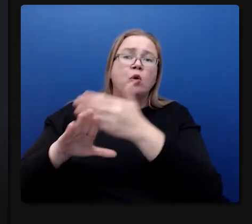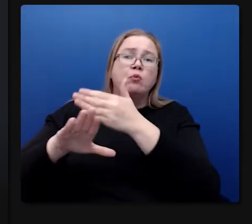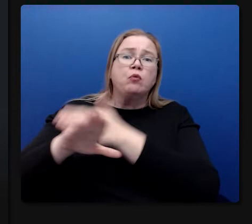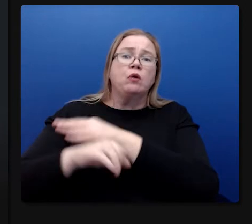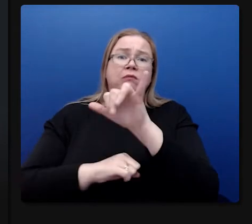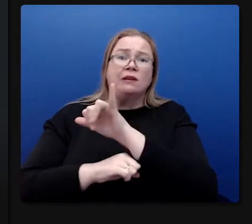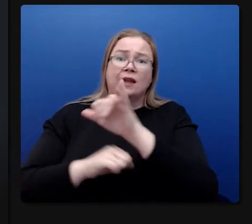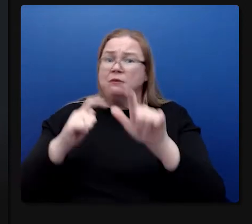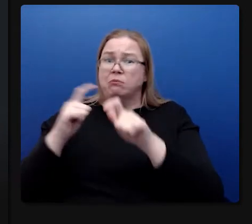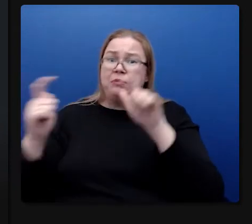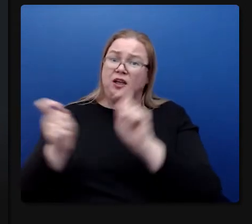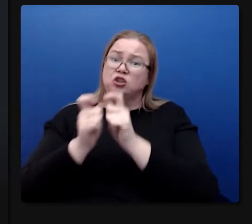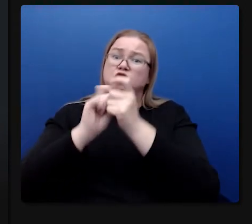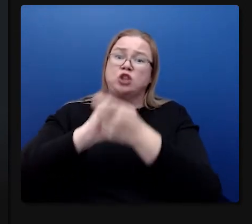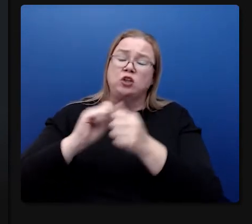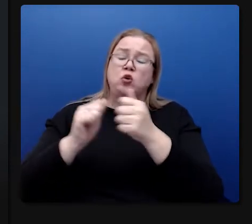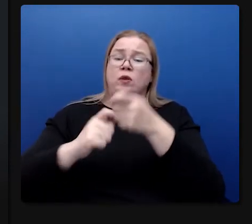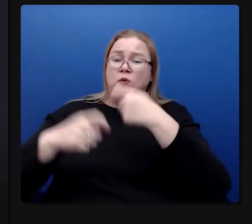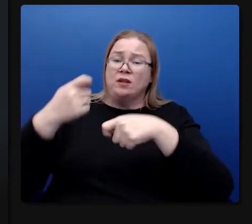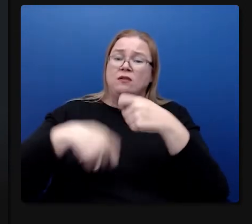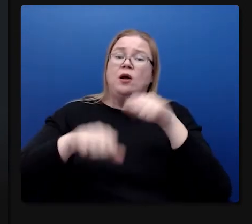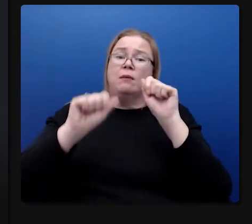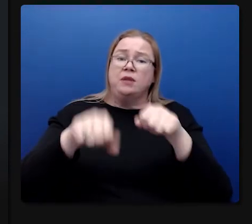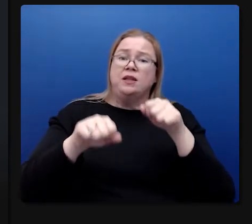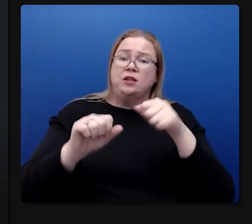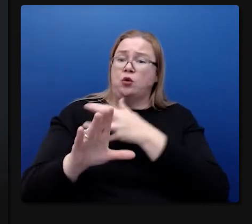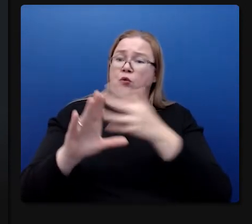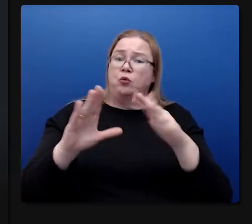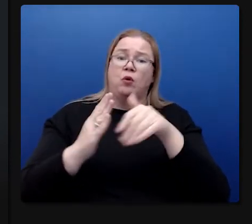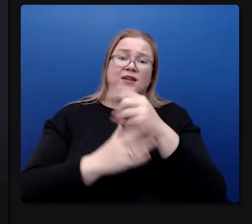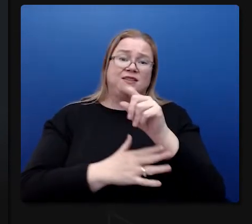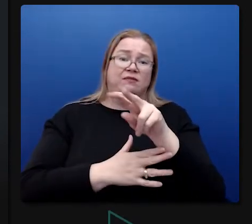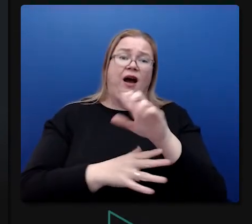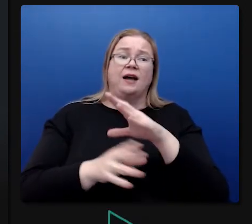such as big changes in recyclability across our devices and packaging.